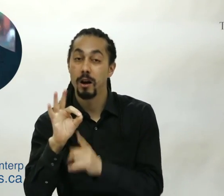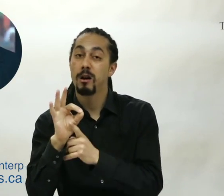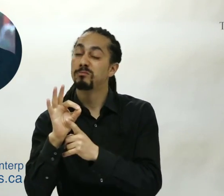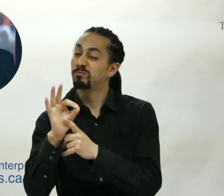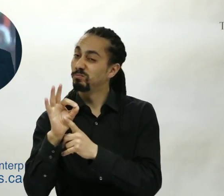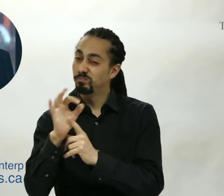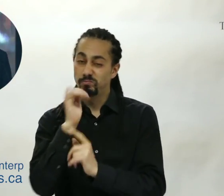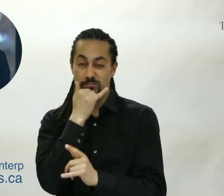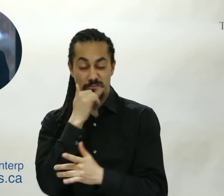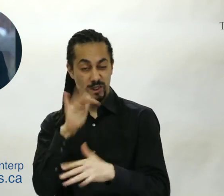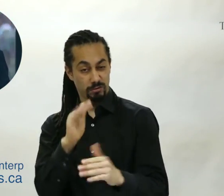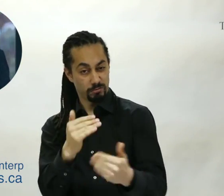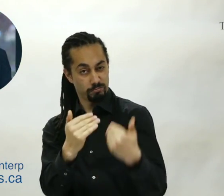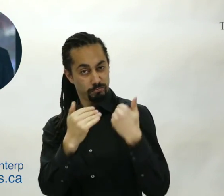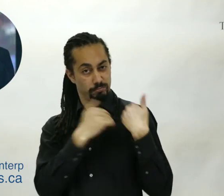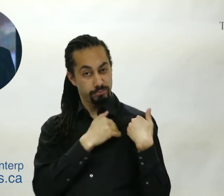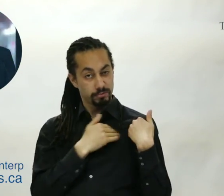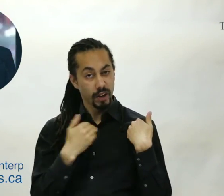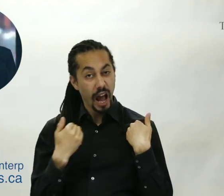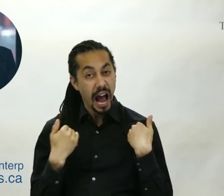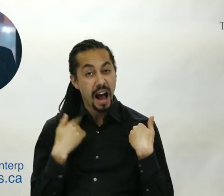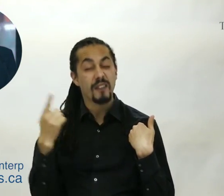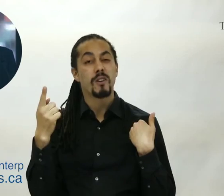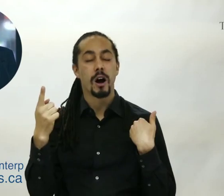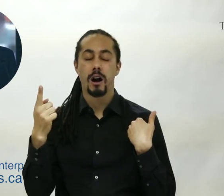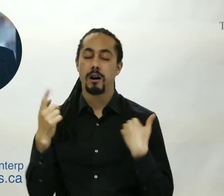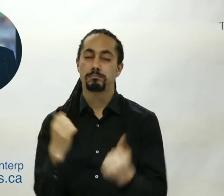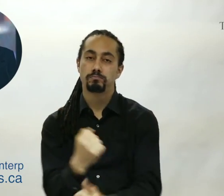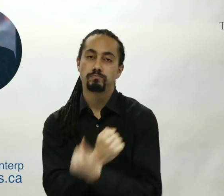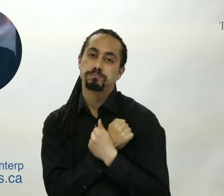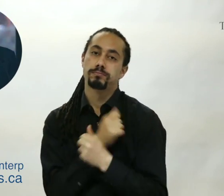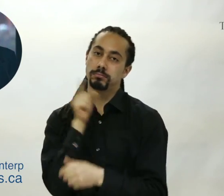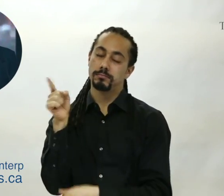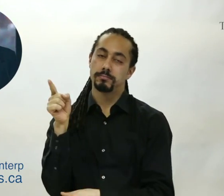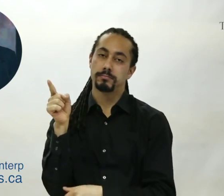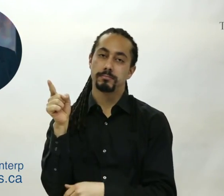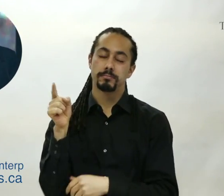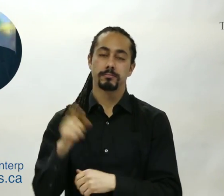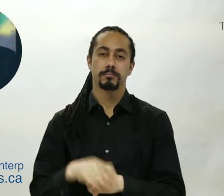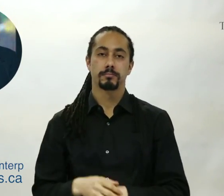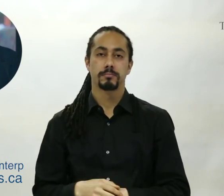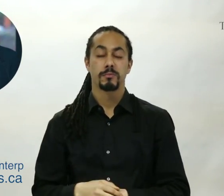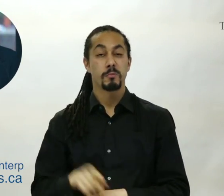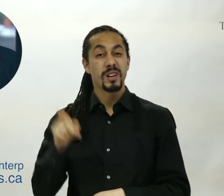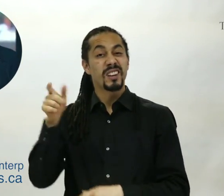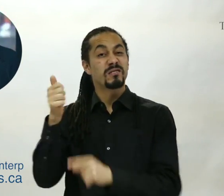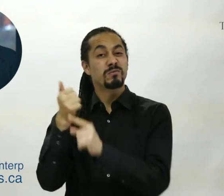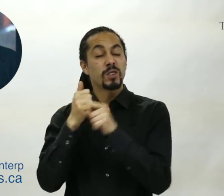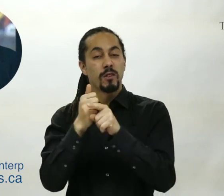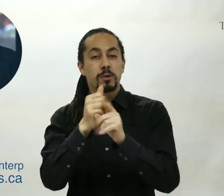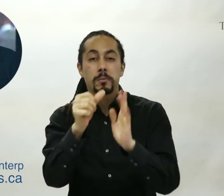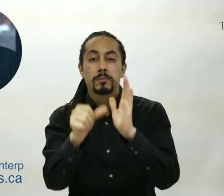despite the heavy burdens he carried -- that we loved him so. He was not a bust made of marble;